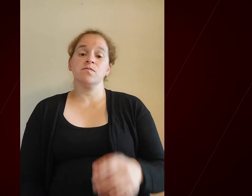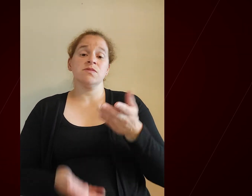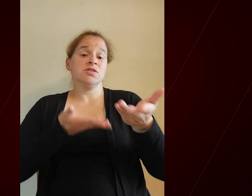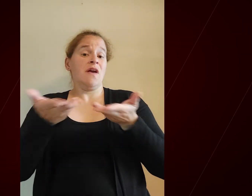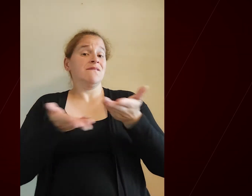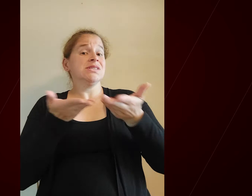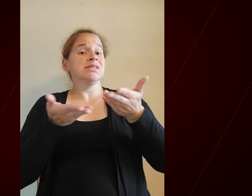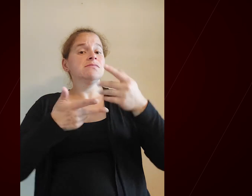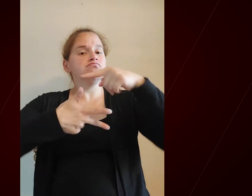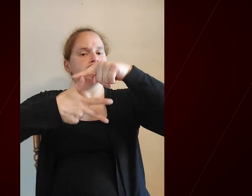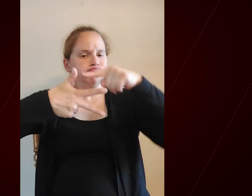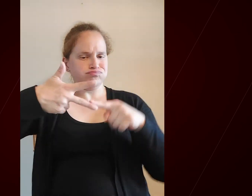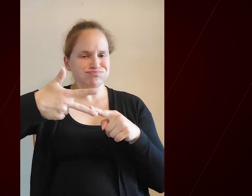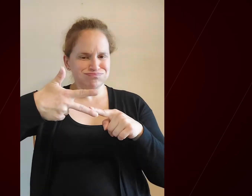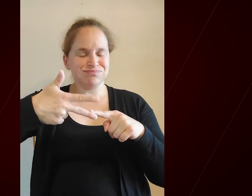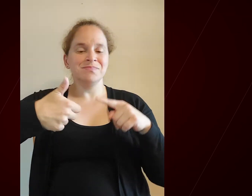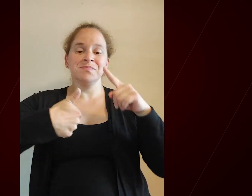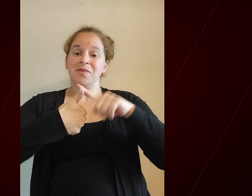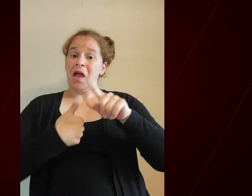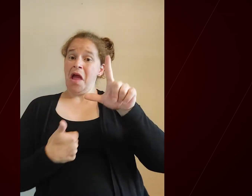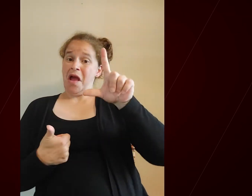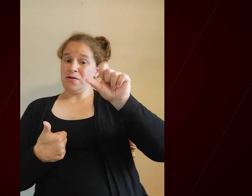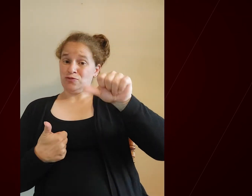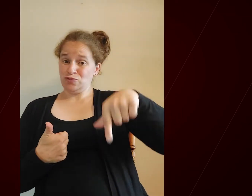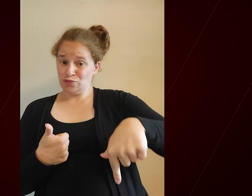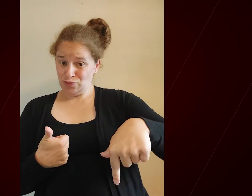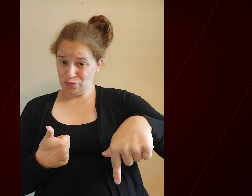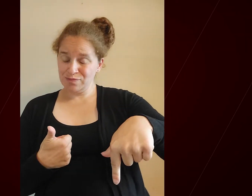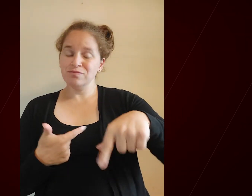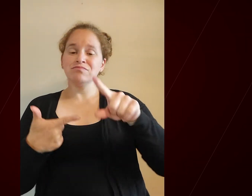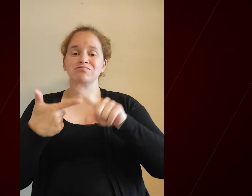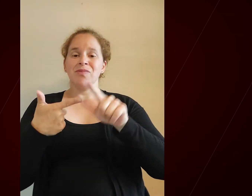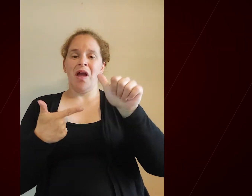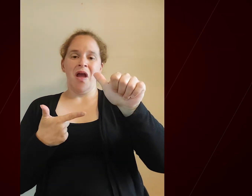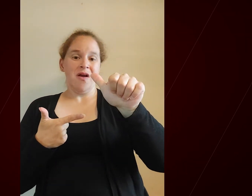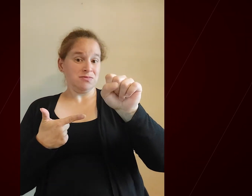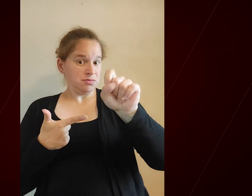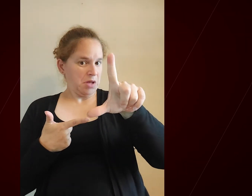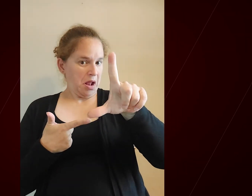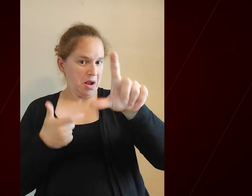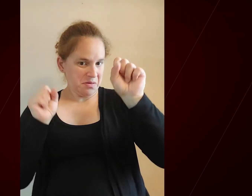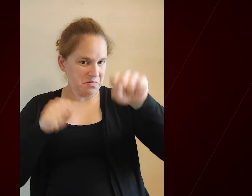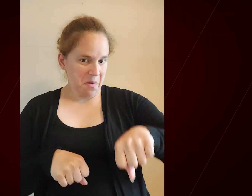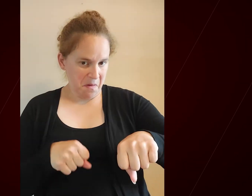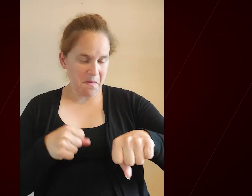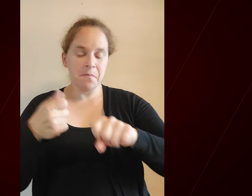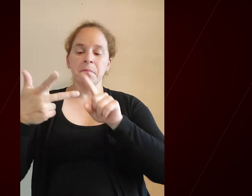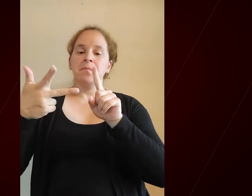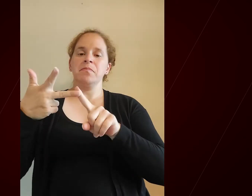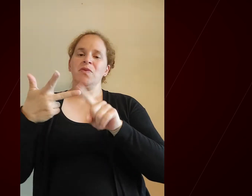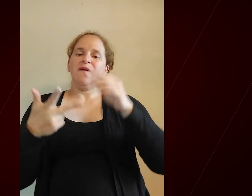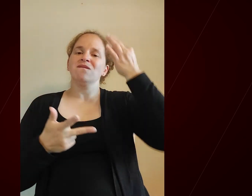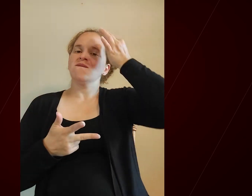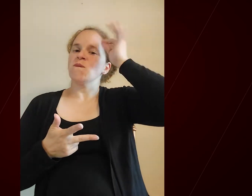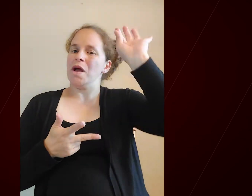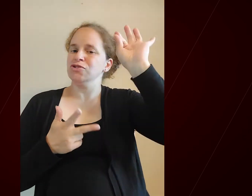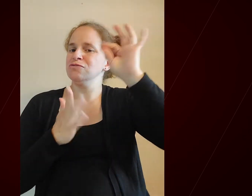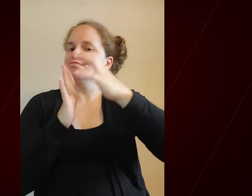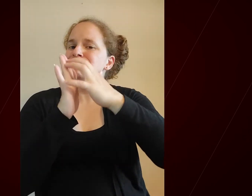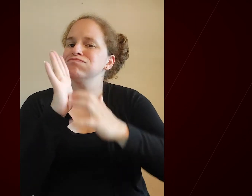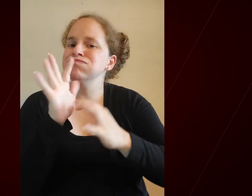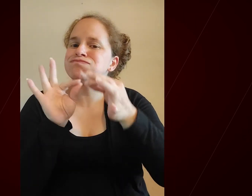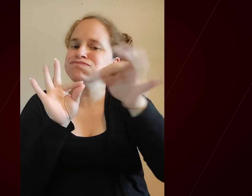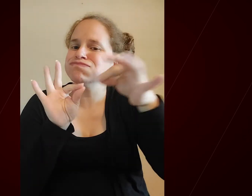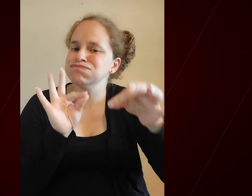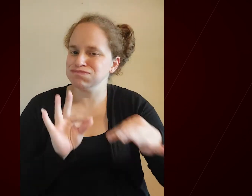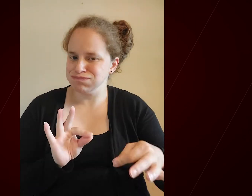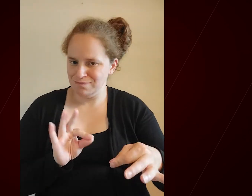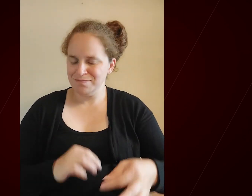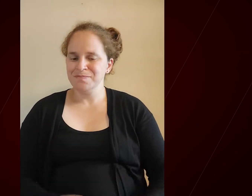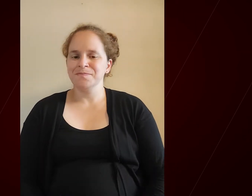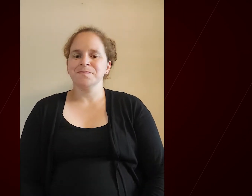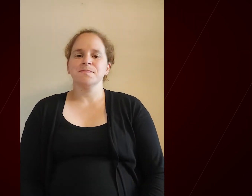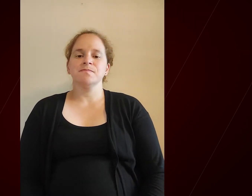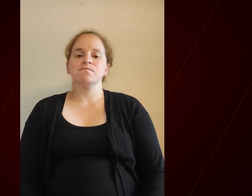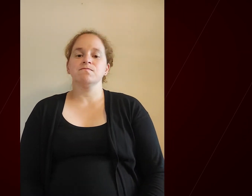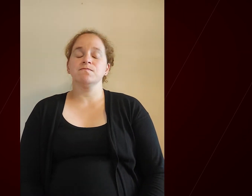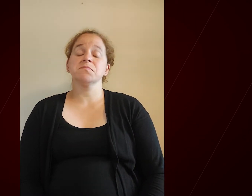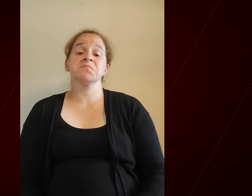We provide service in LSQ, ASL, and French.